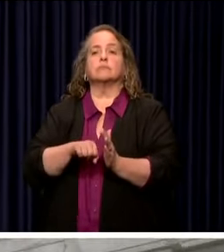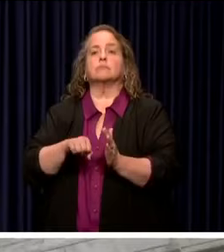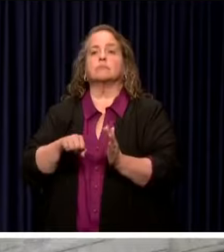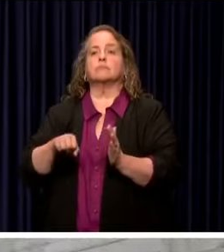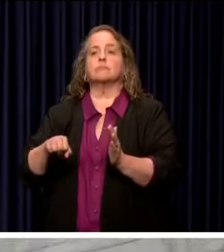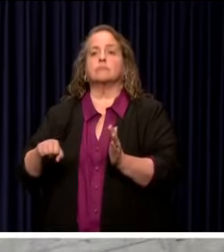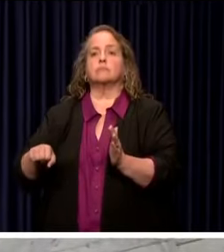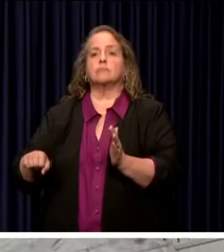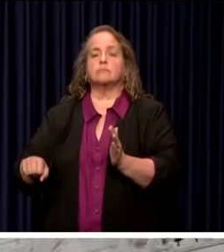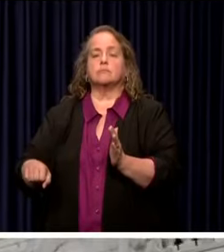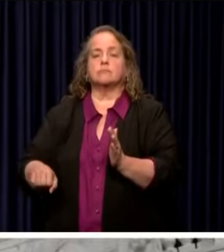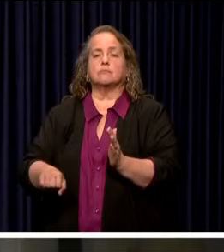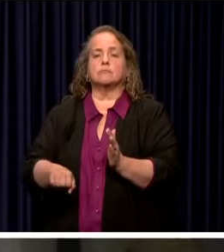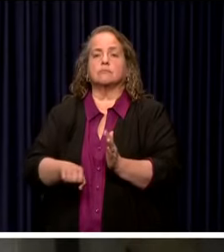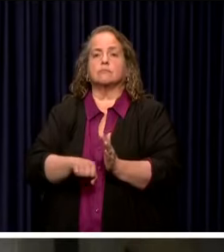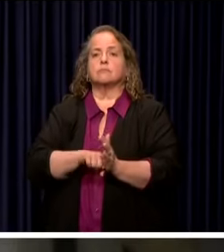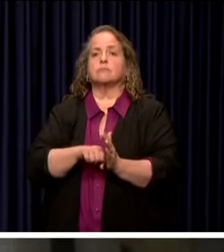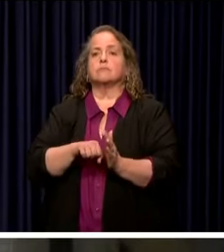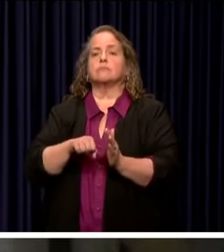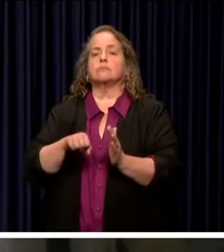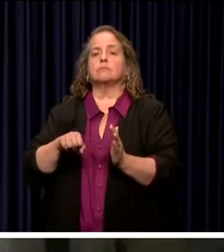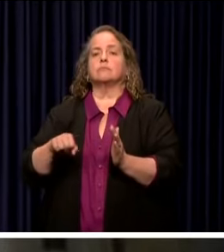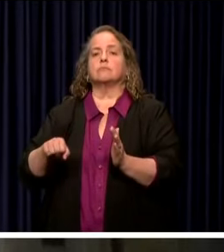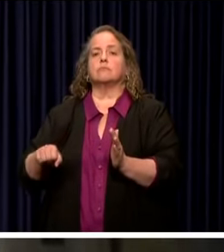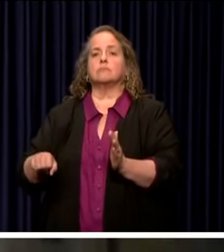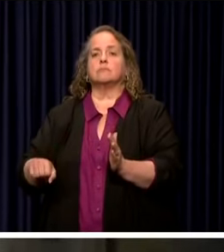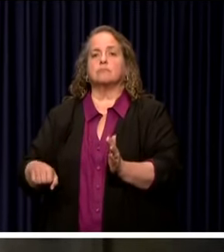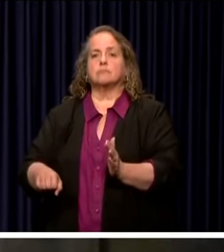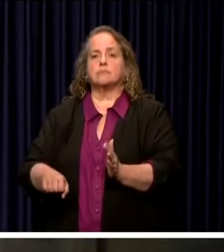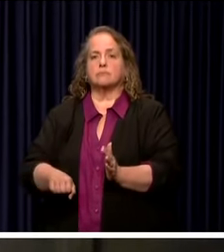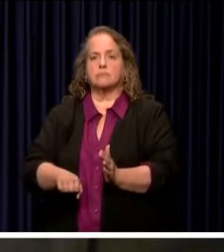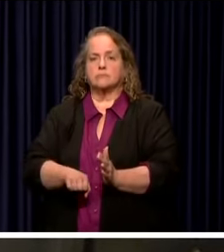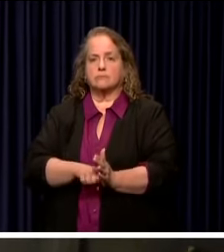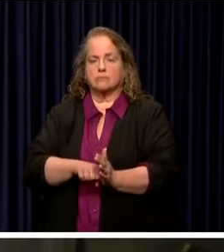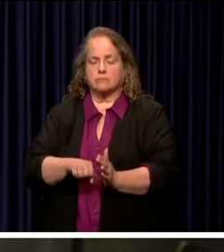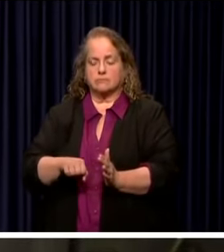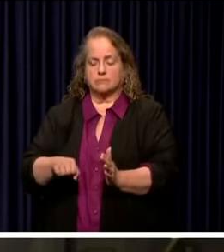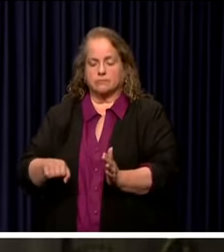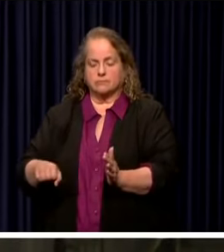REPORT EVERY DAY, WE KNOW 77.23%